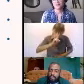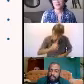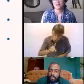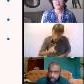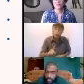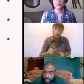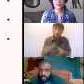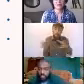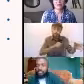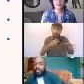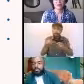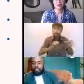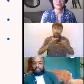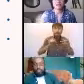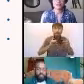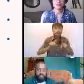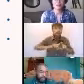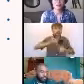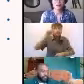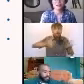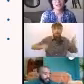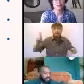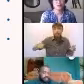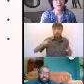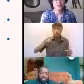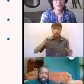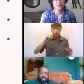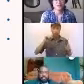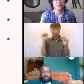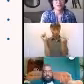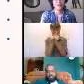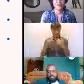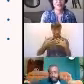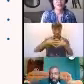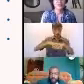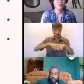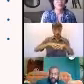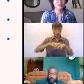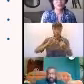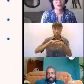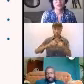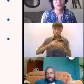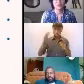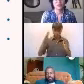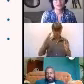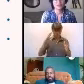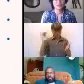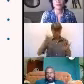in the way that processes are played out. So it's really important to understand, and